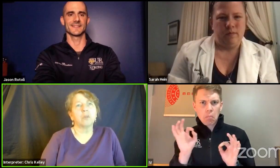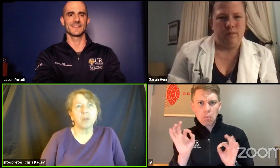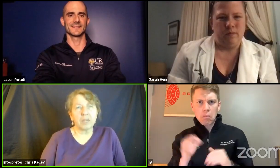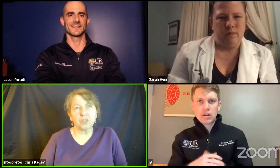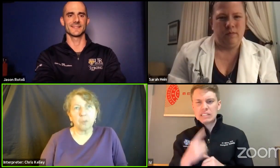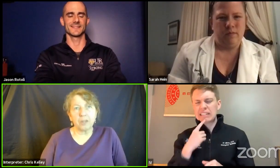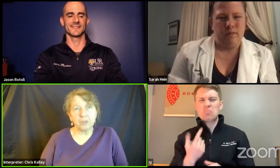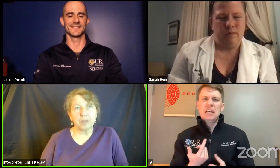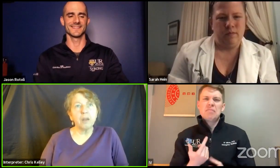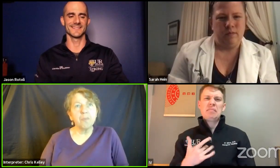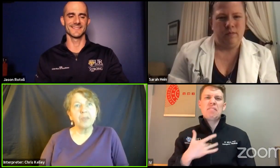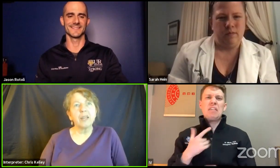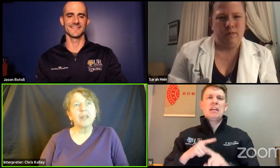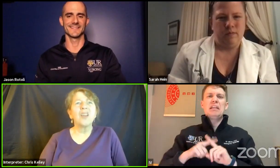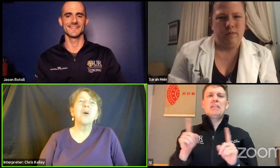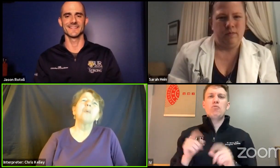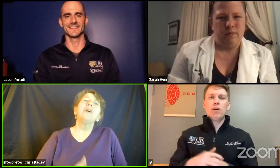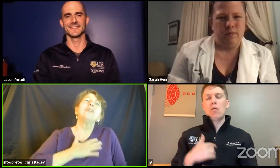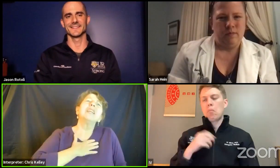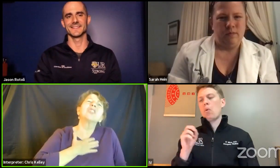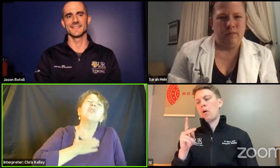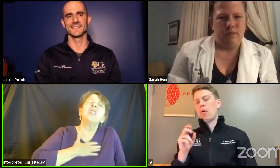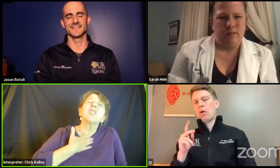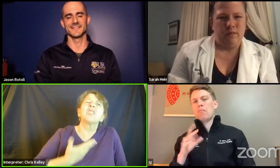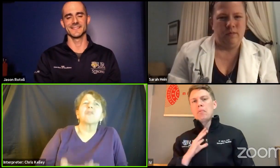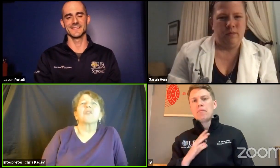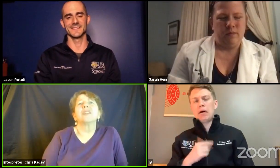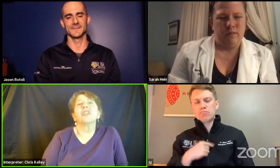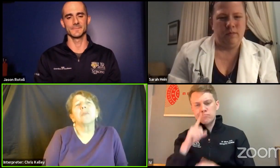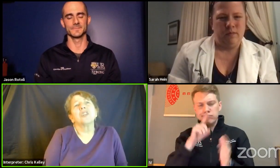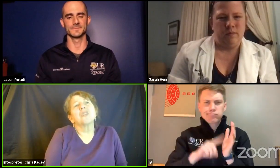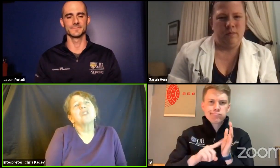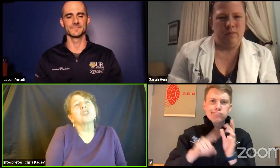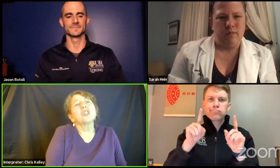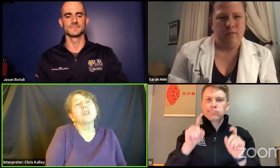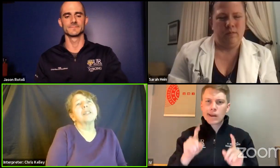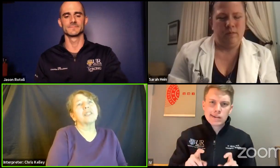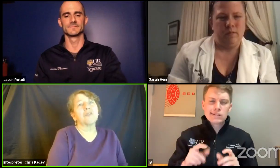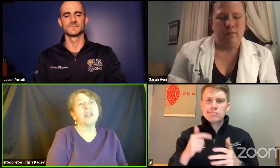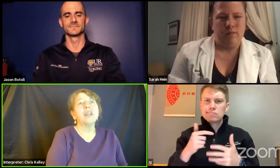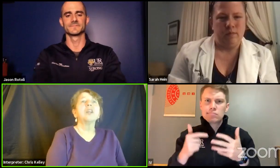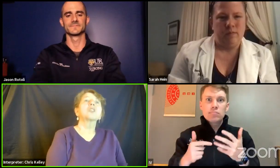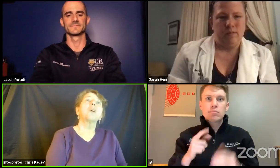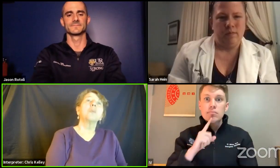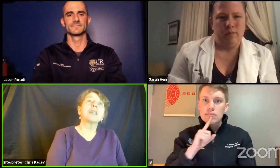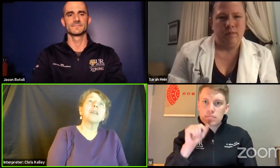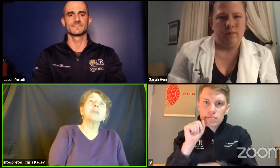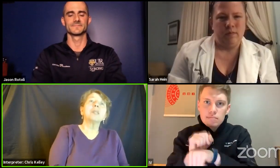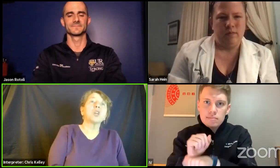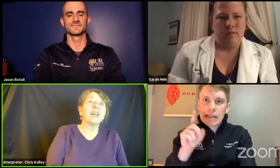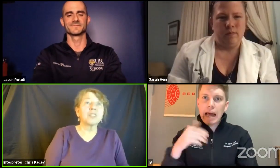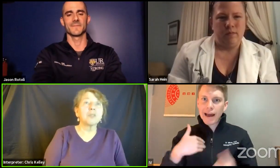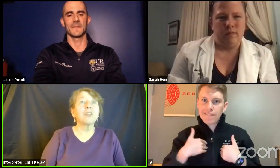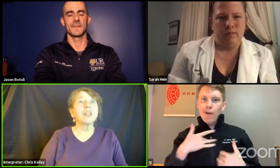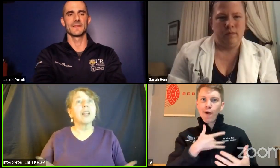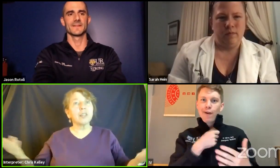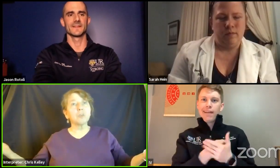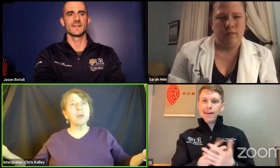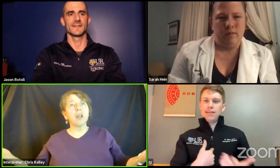And from the patient's perspective you don't know what's going on. You have to get checked out. And for us to be